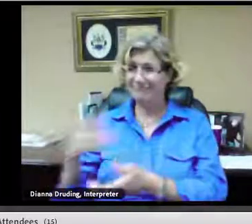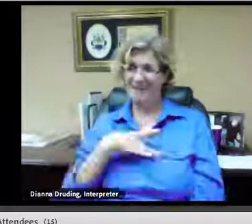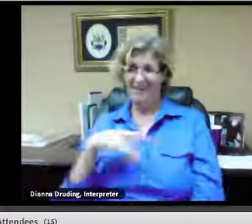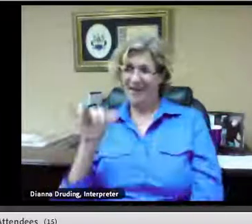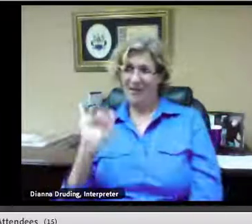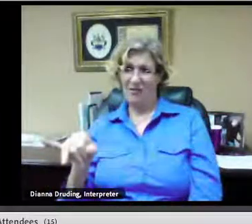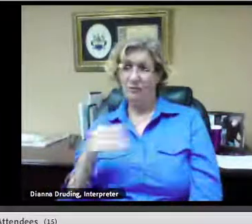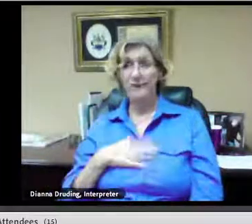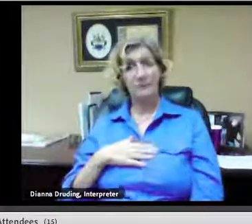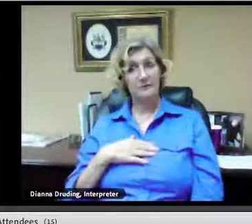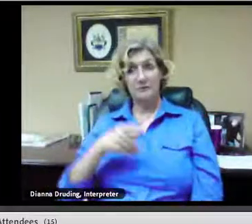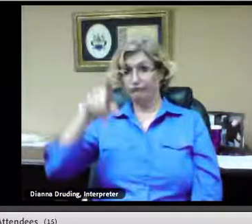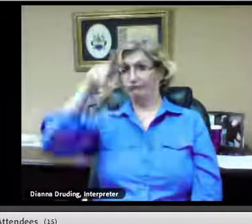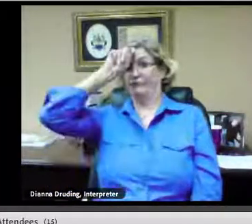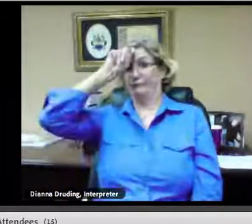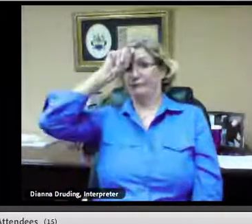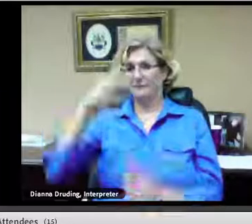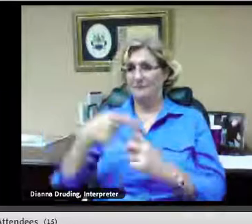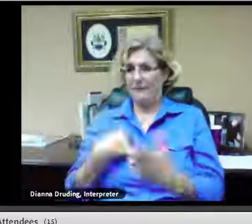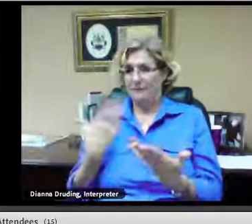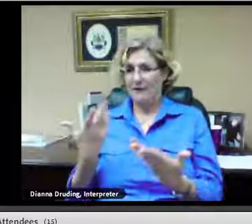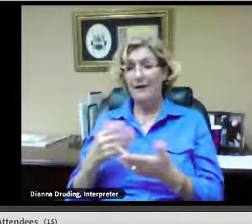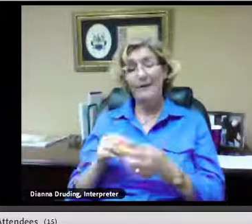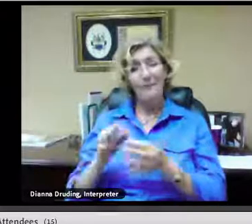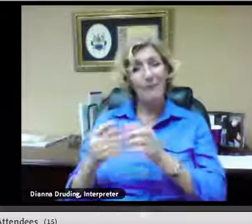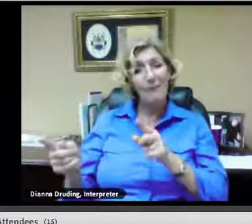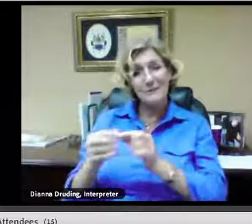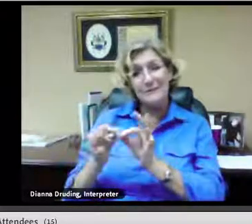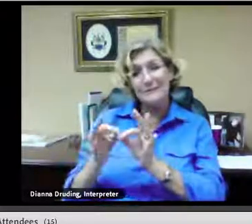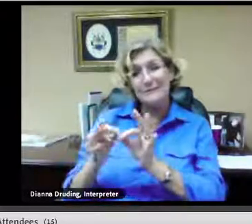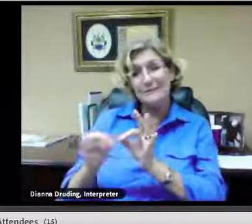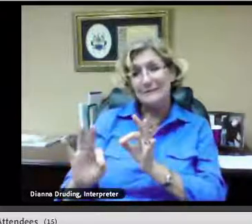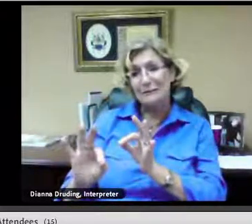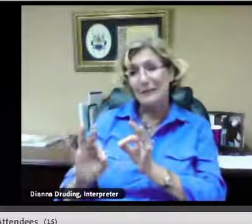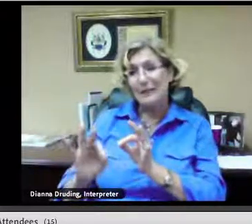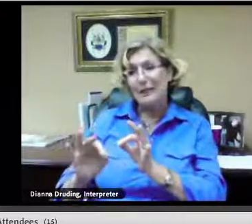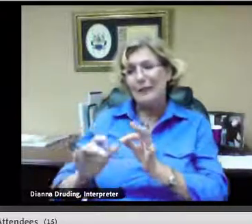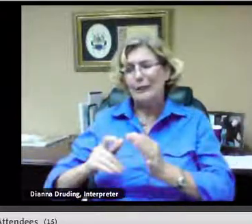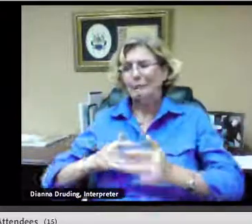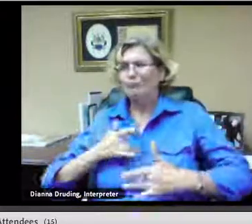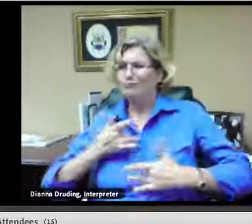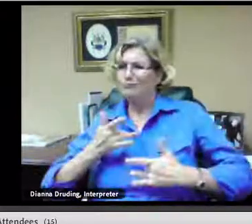It was that emotional accessibility that he liked for the library.